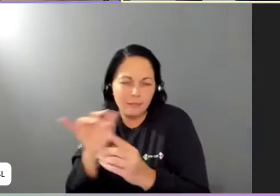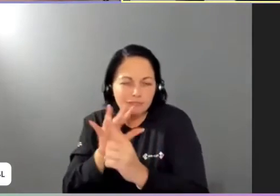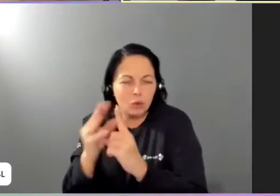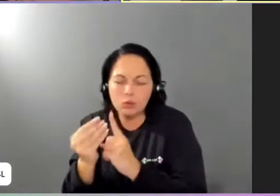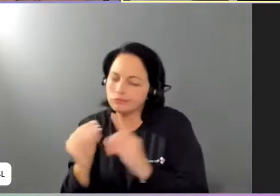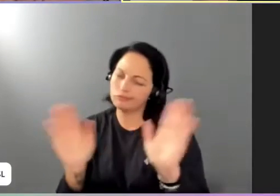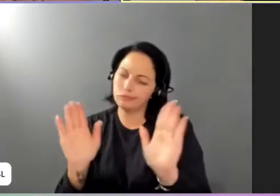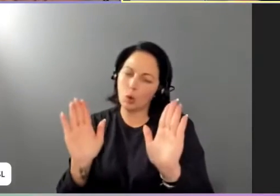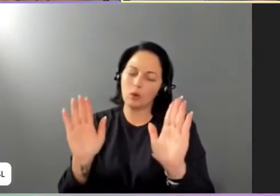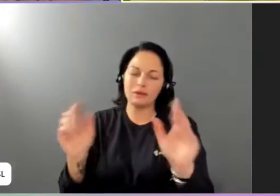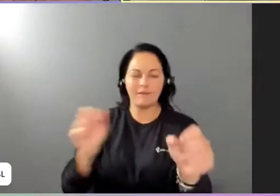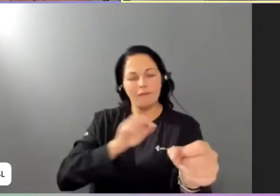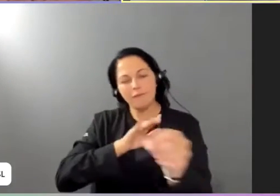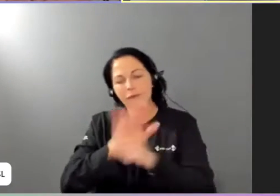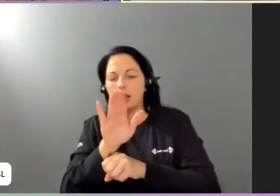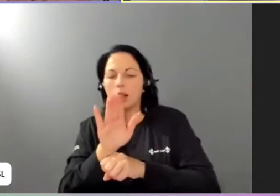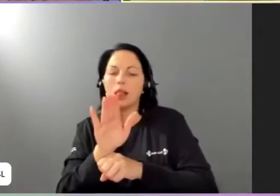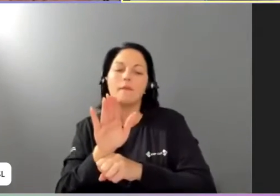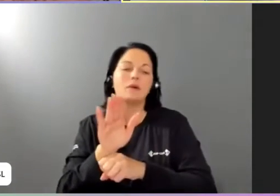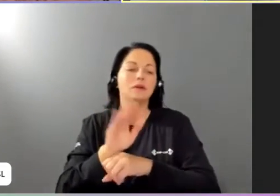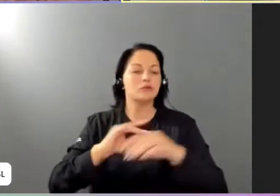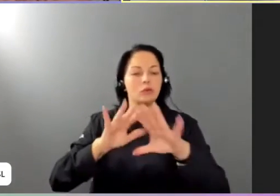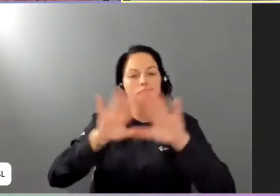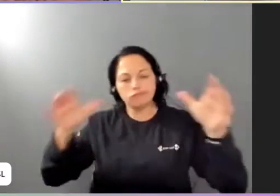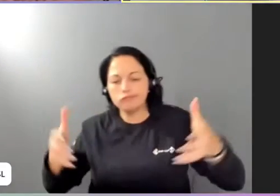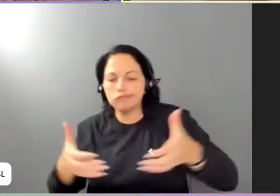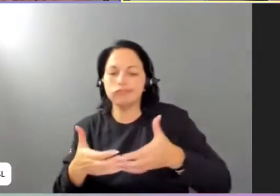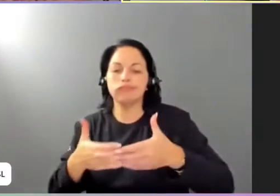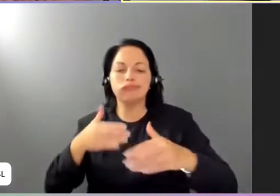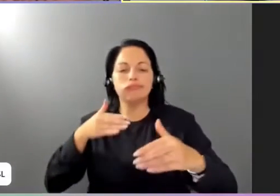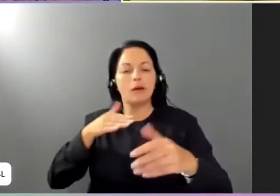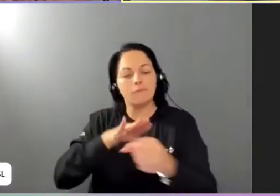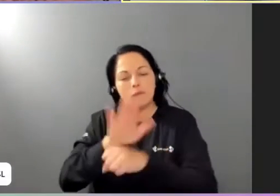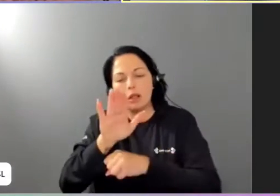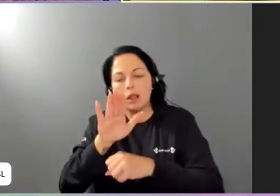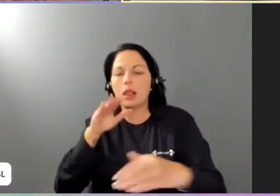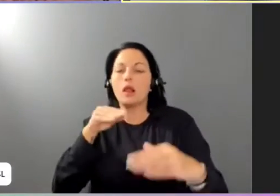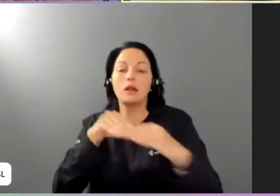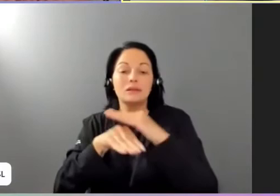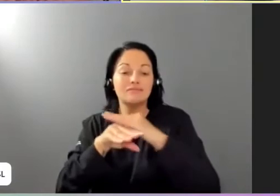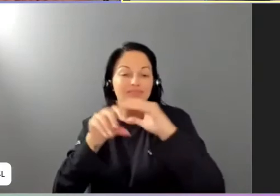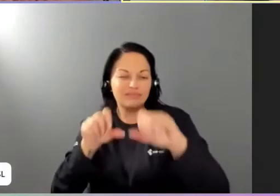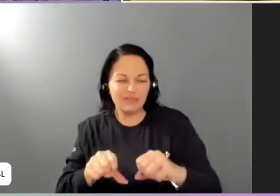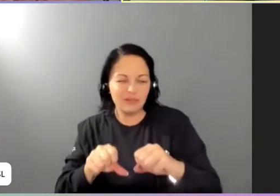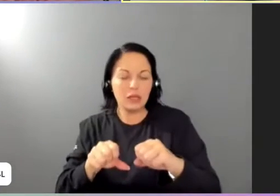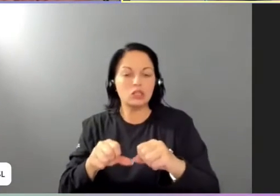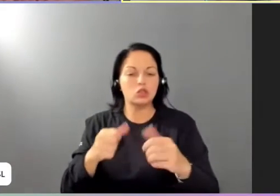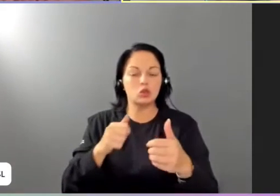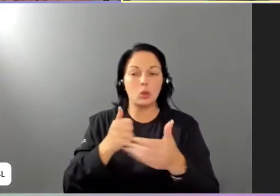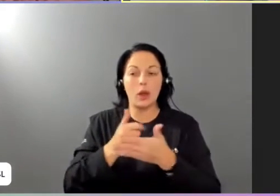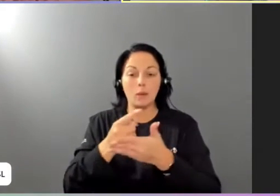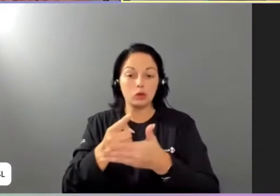looking at fixing a bugs, it's not just looking it's looking at culture, at all of these different pillars